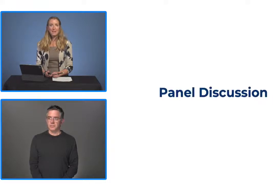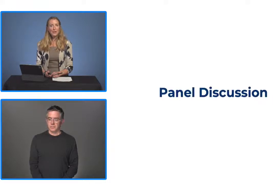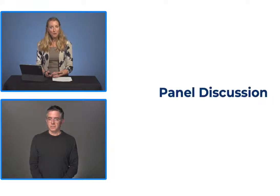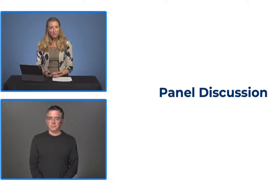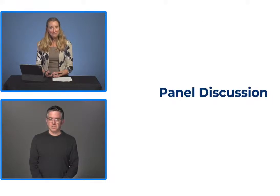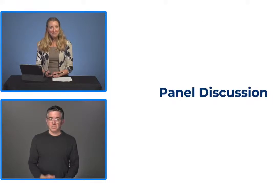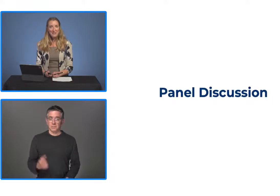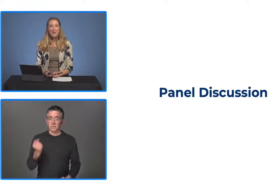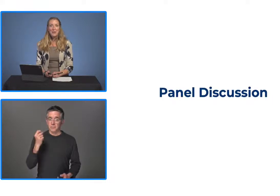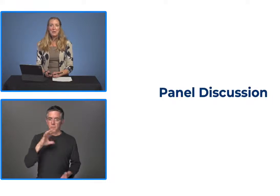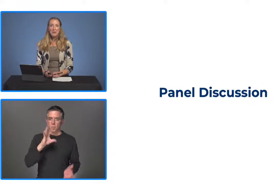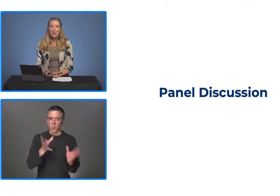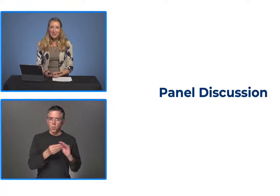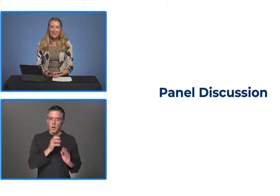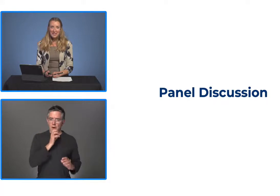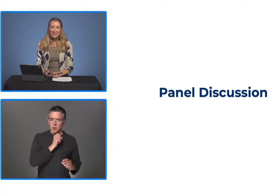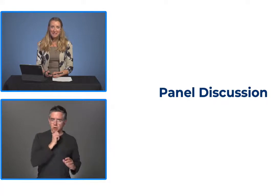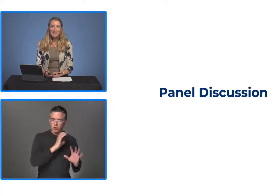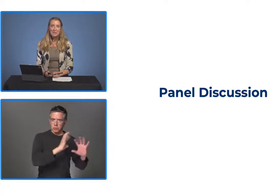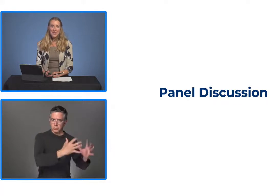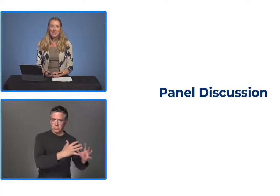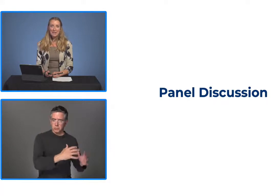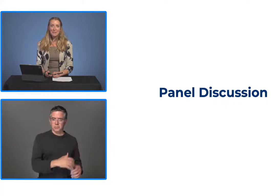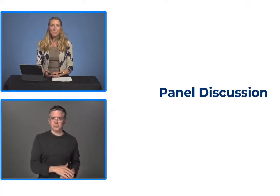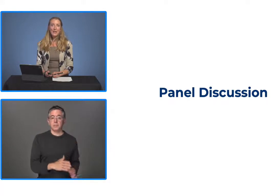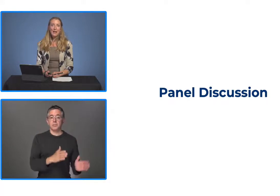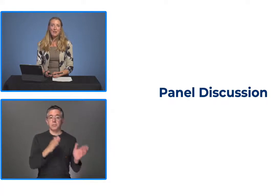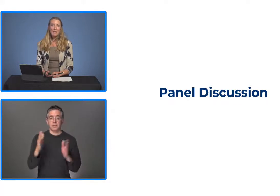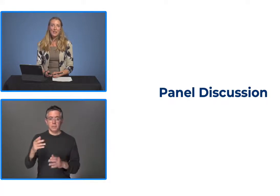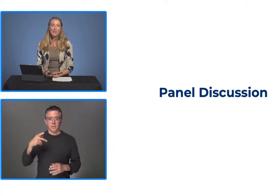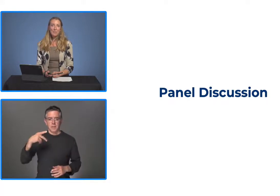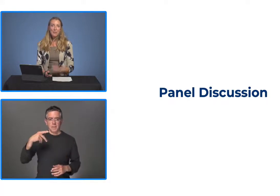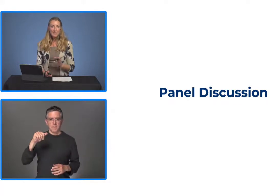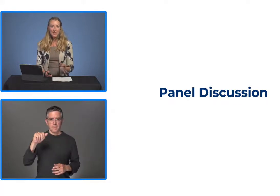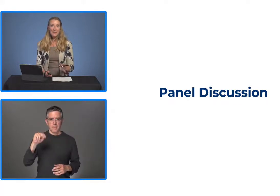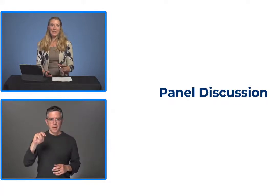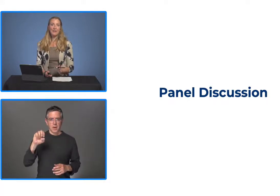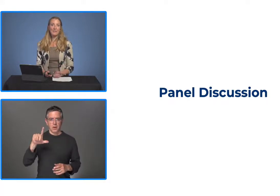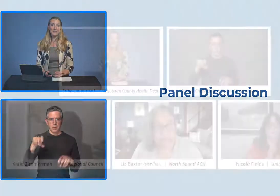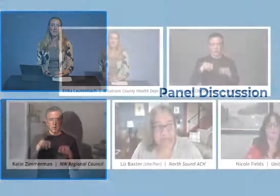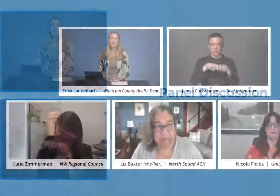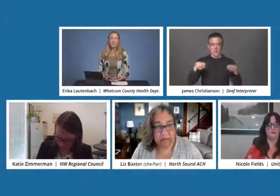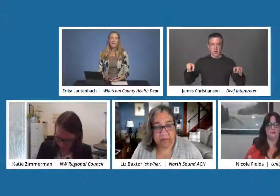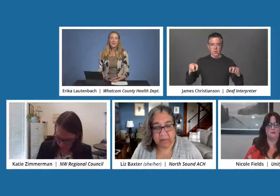So with all that data in mind, we're now going to pivot the conversation